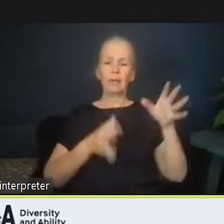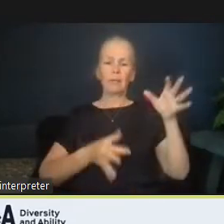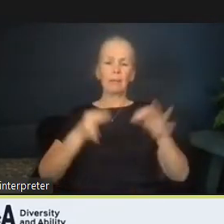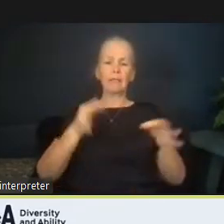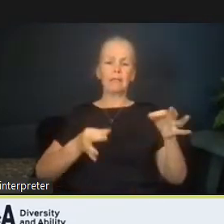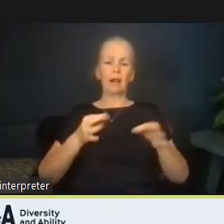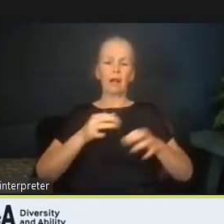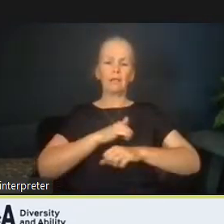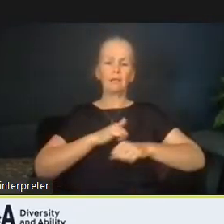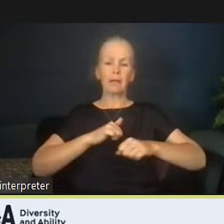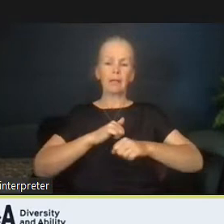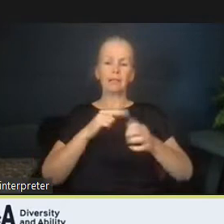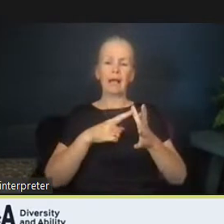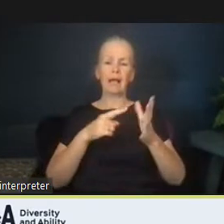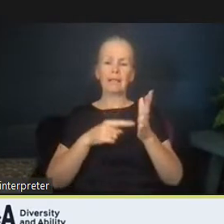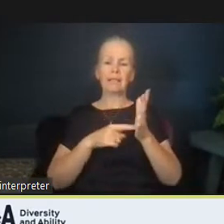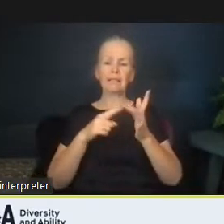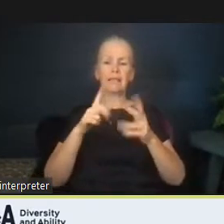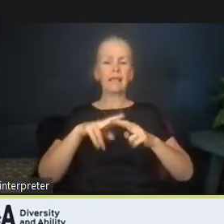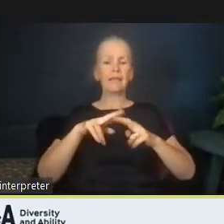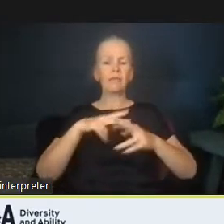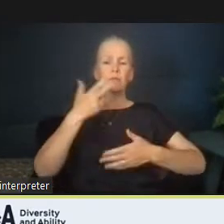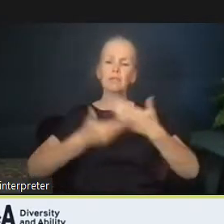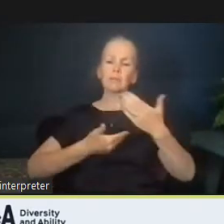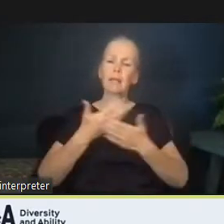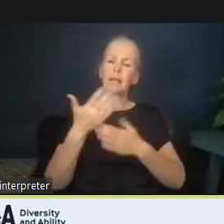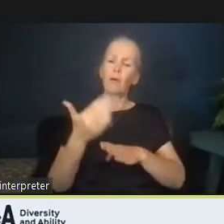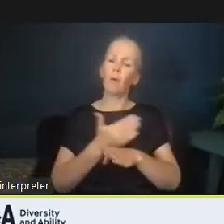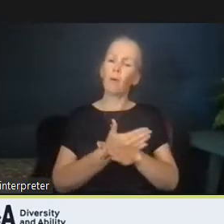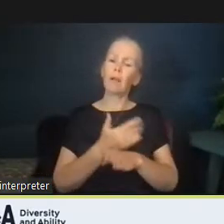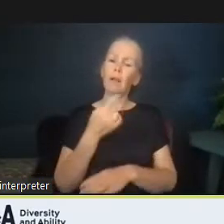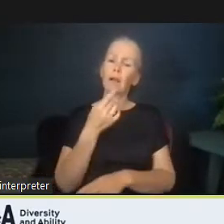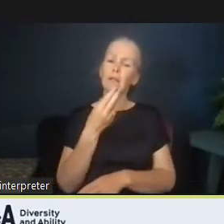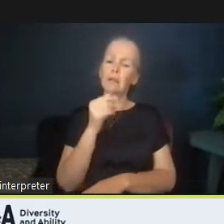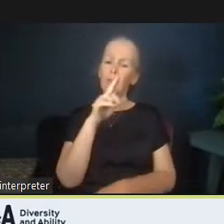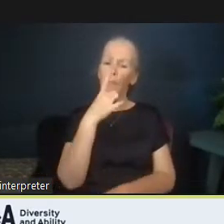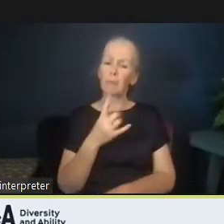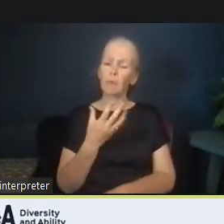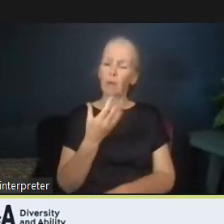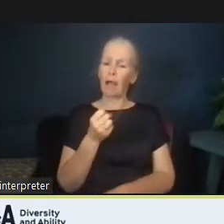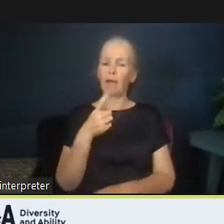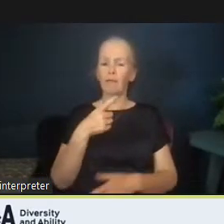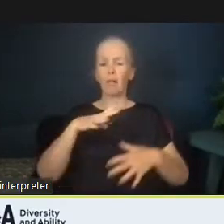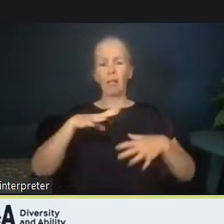as Atif was talking about earlier, how some people don't have that luxury to be able to share as much